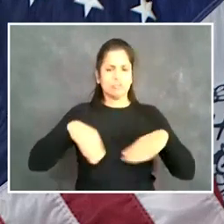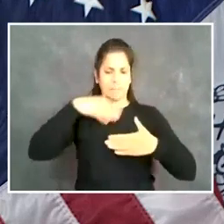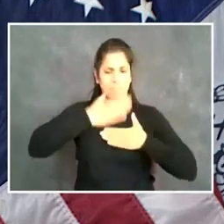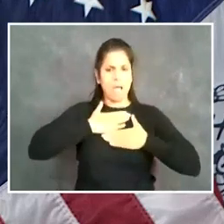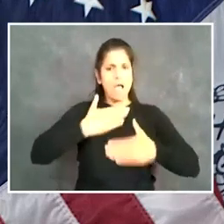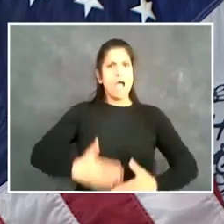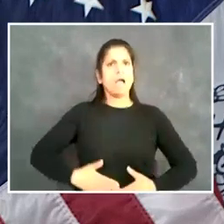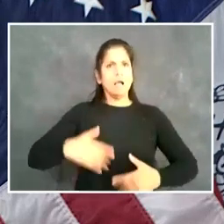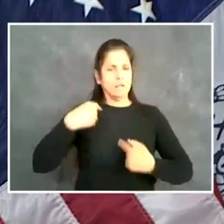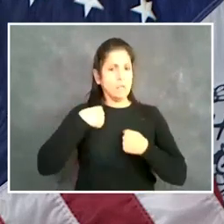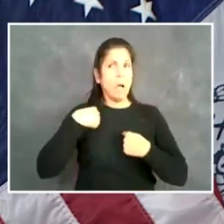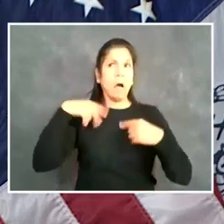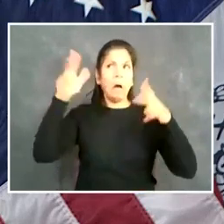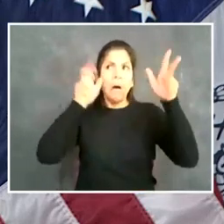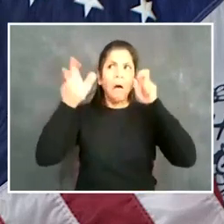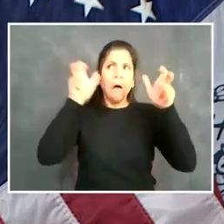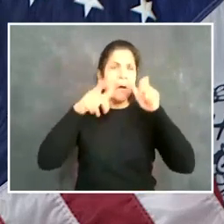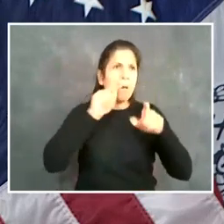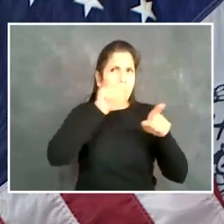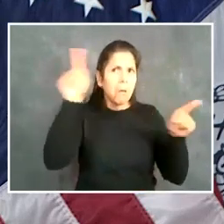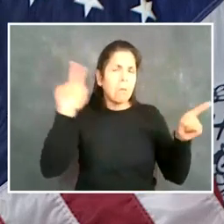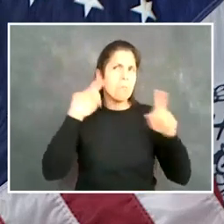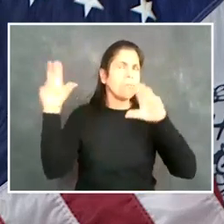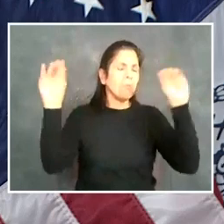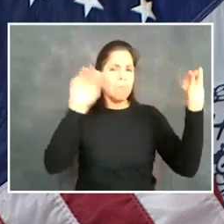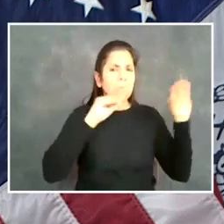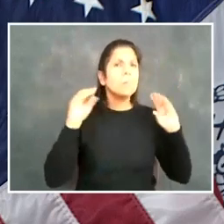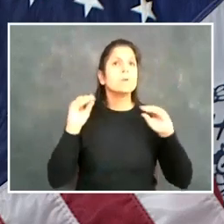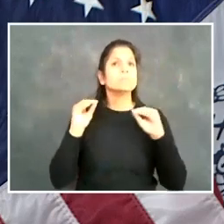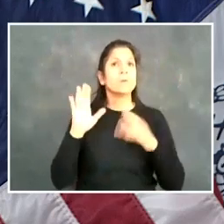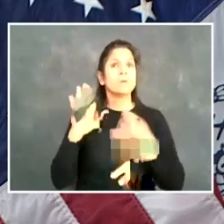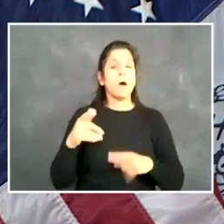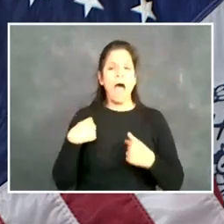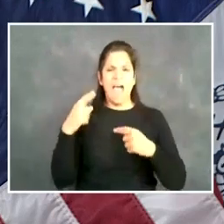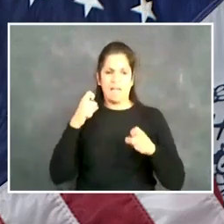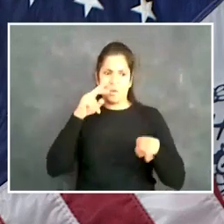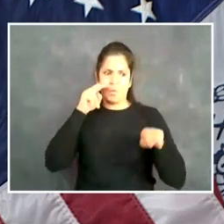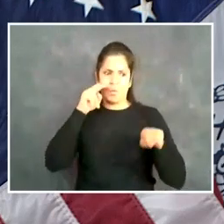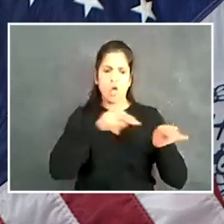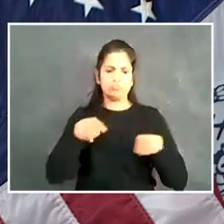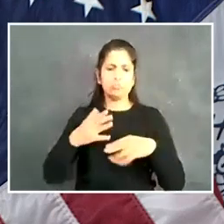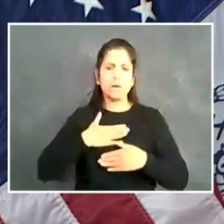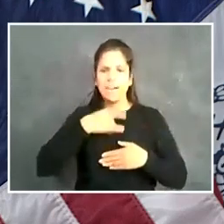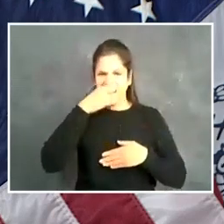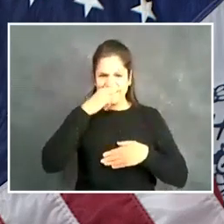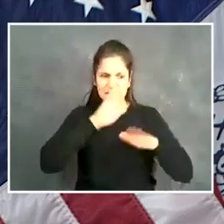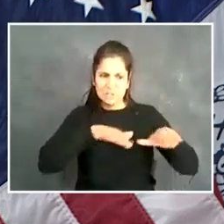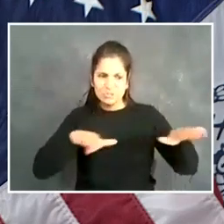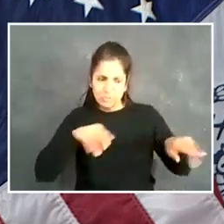LISTENING TO OUR SCIENCE